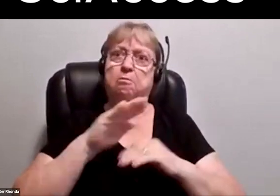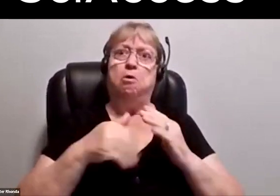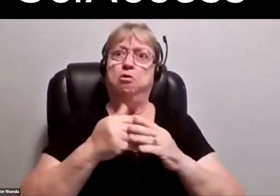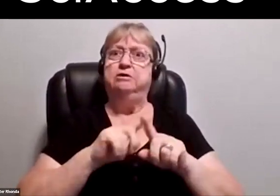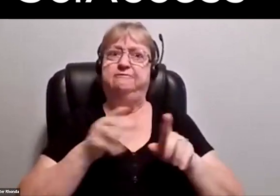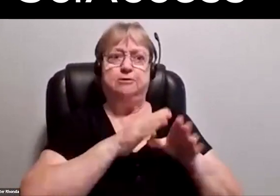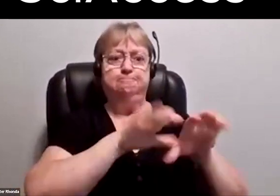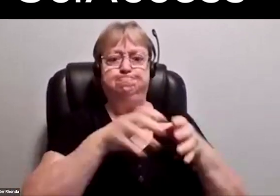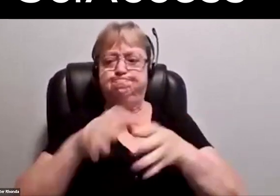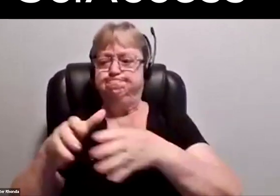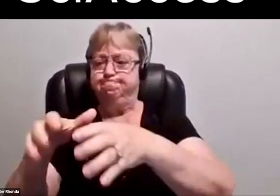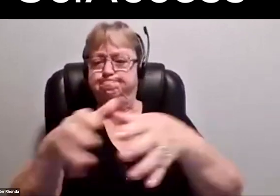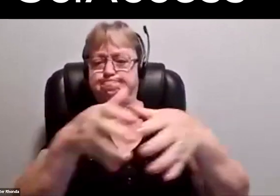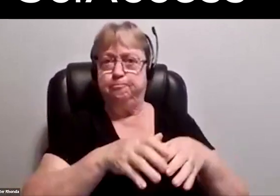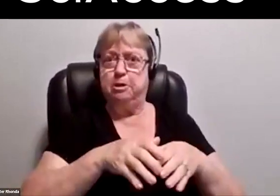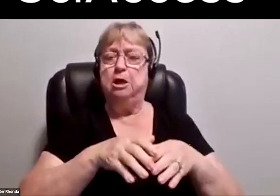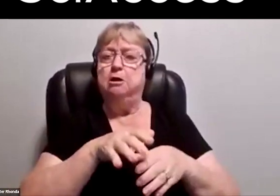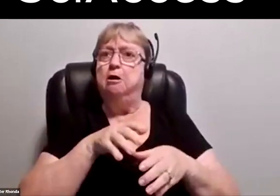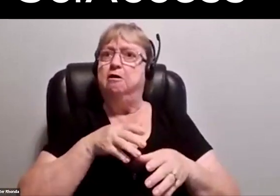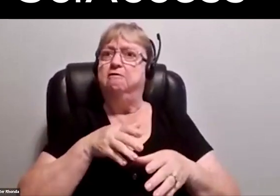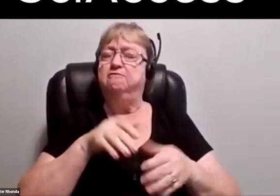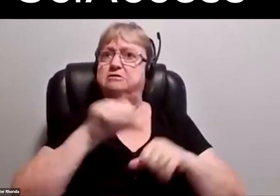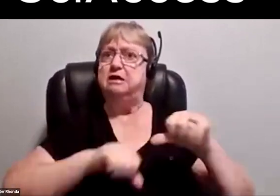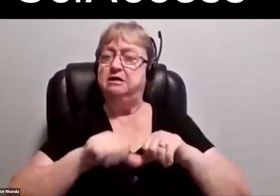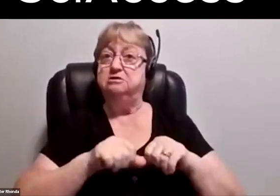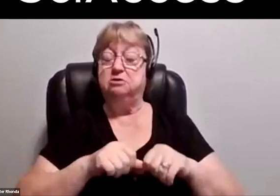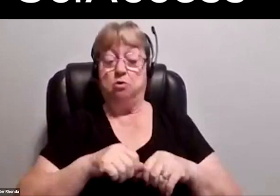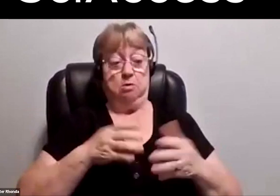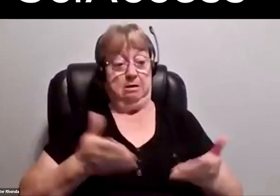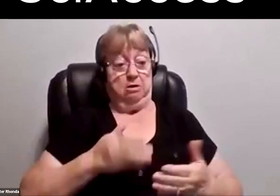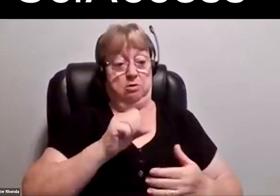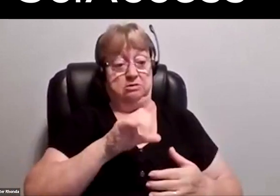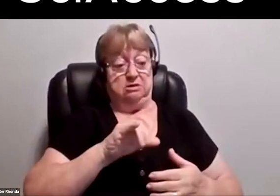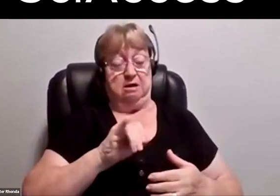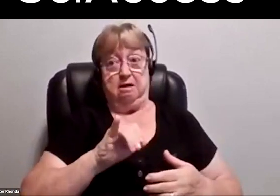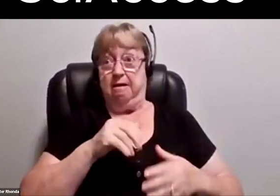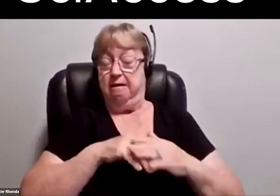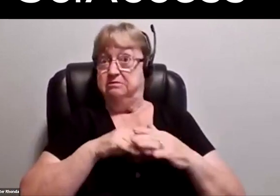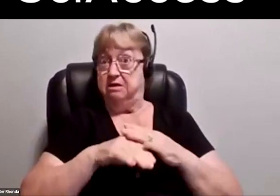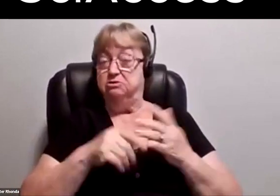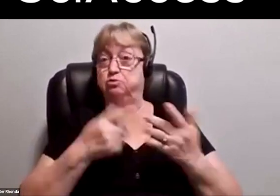to do in SciAccess is bring these things together because there's power in numbers and there's power